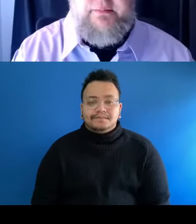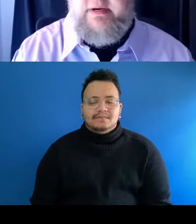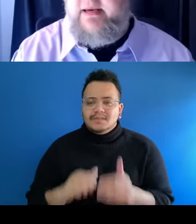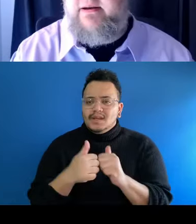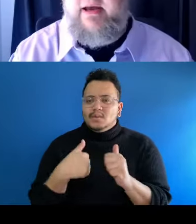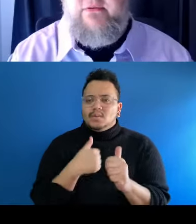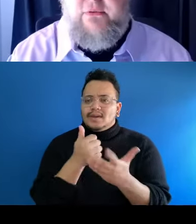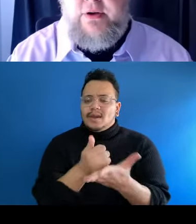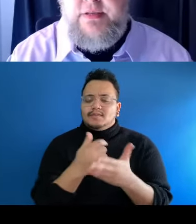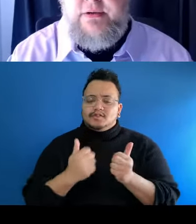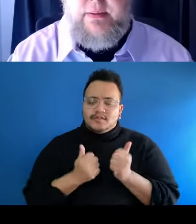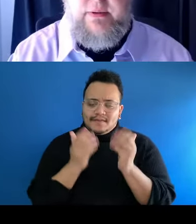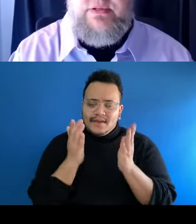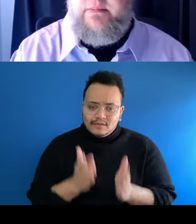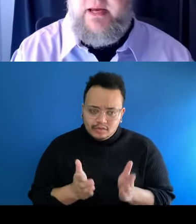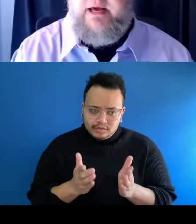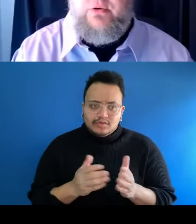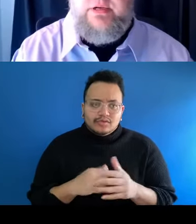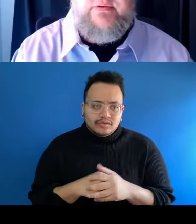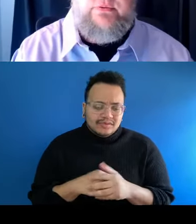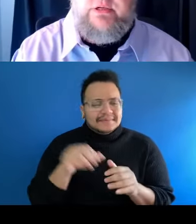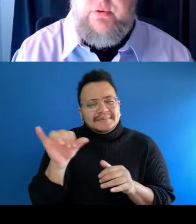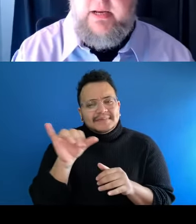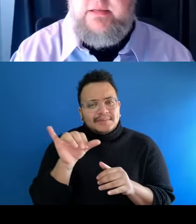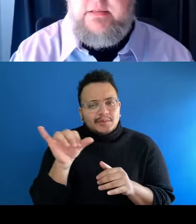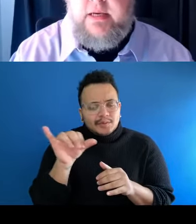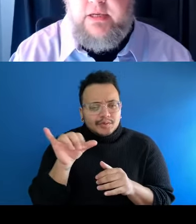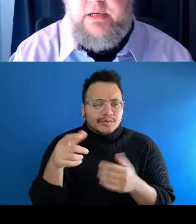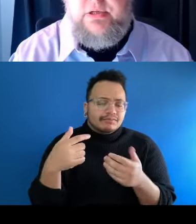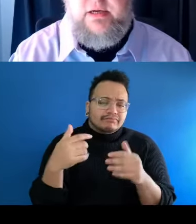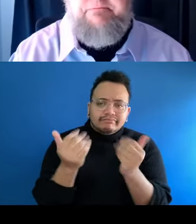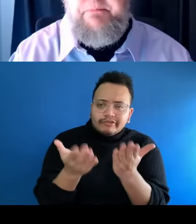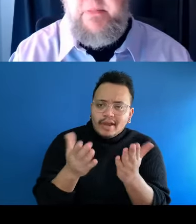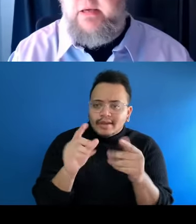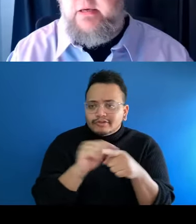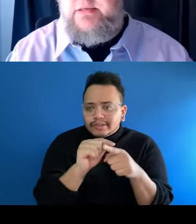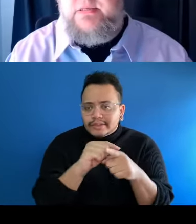again, kind of falls under some of those same categories of doing trainings, education,